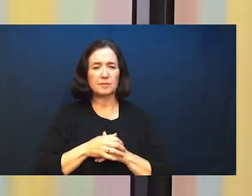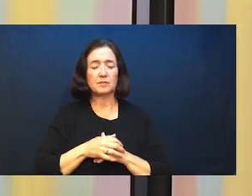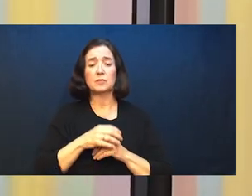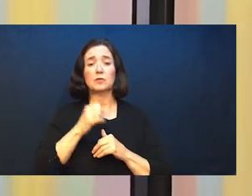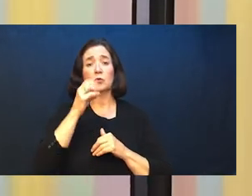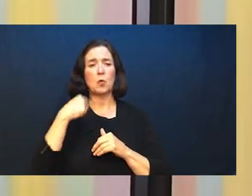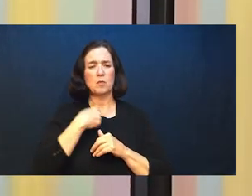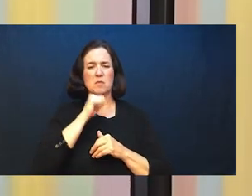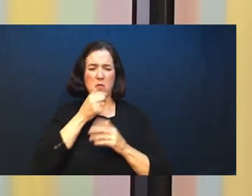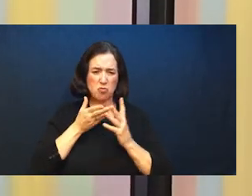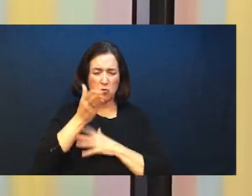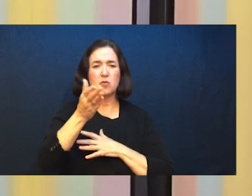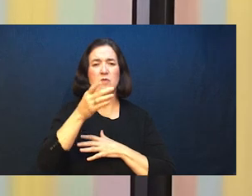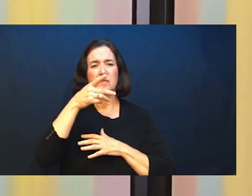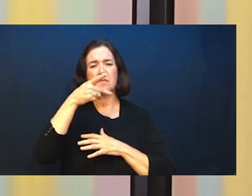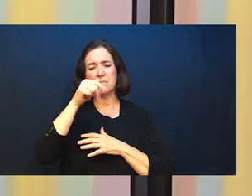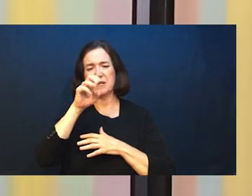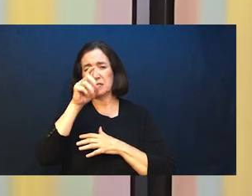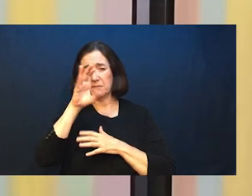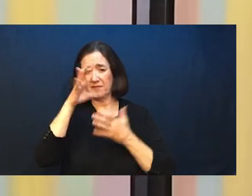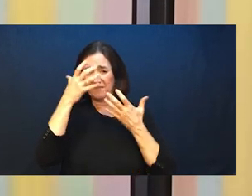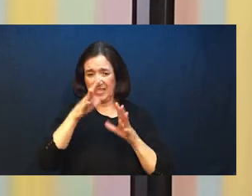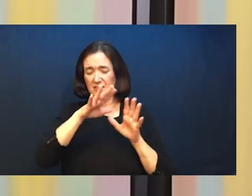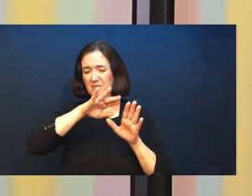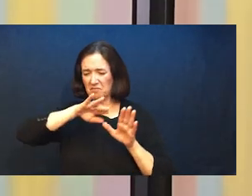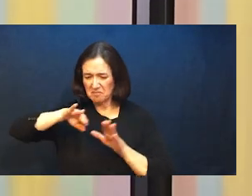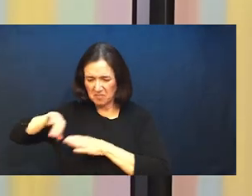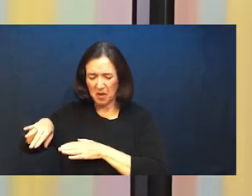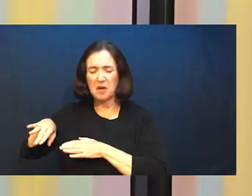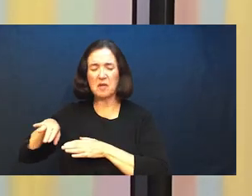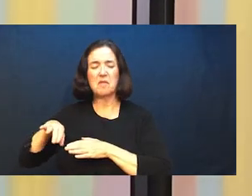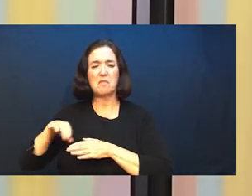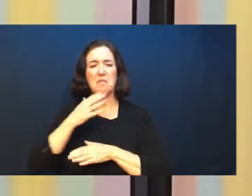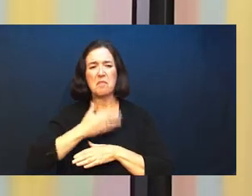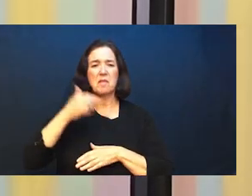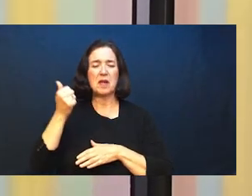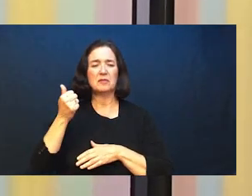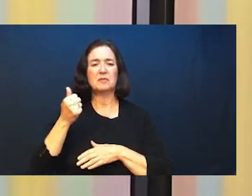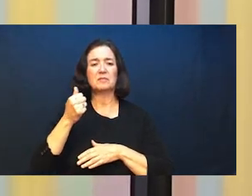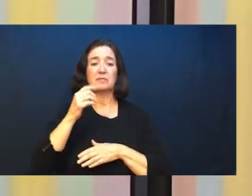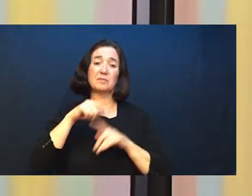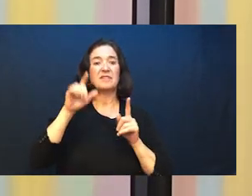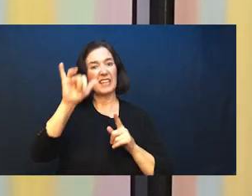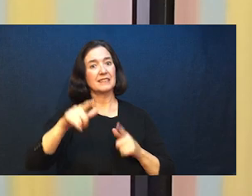Well, let's get through this pandemic, and we're going to be better than ever once we get this in our rear view mirror. That's the thing about life though.